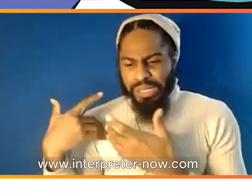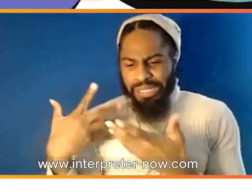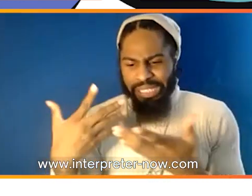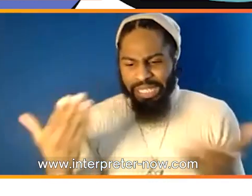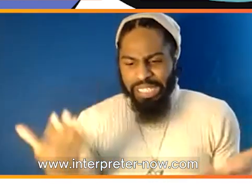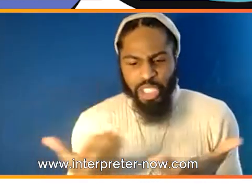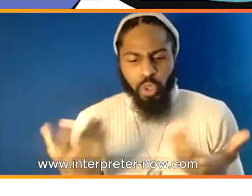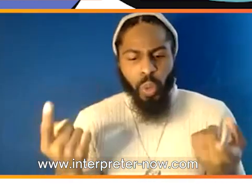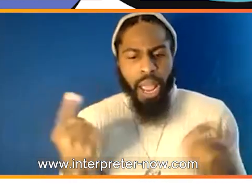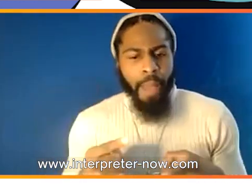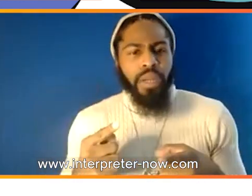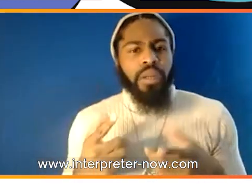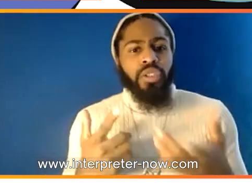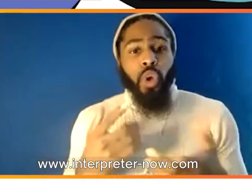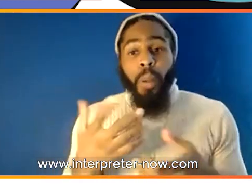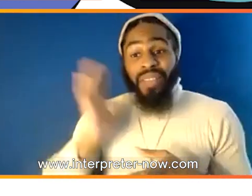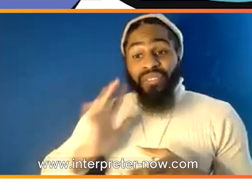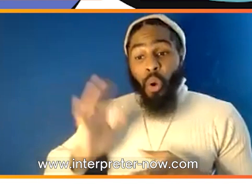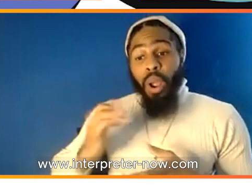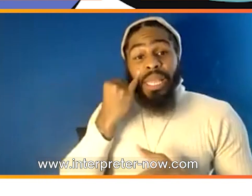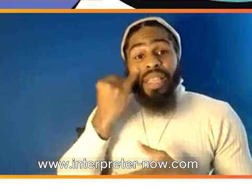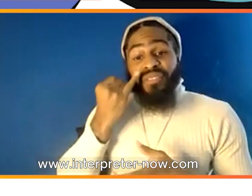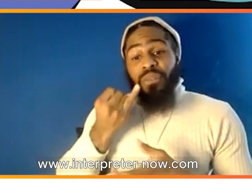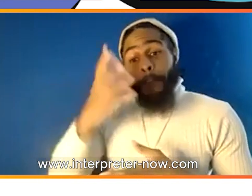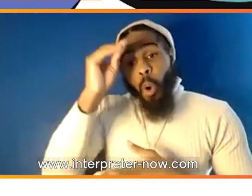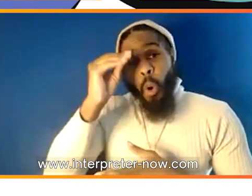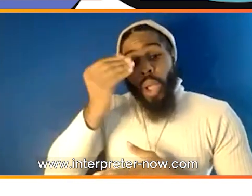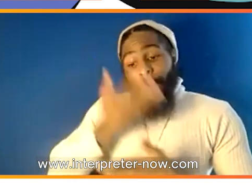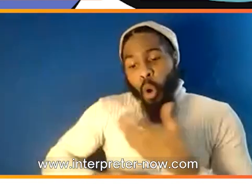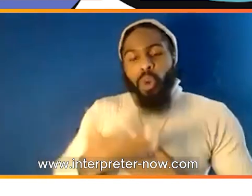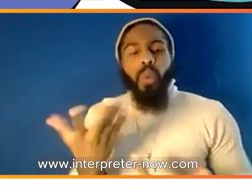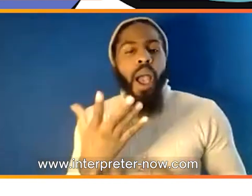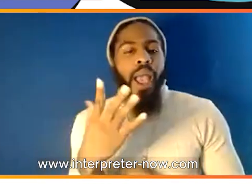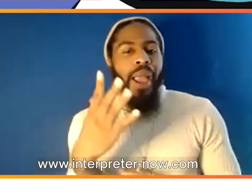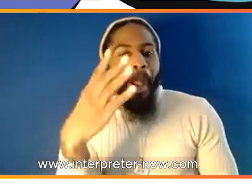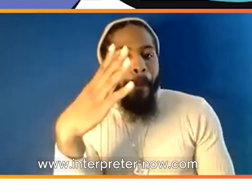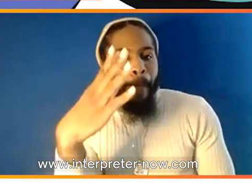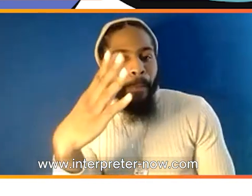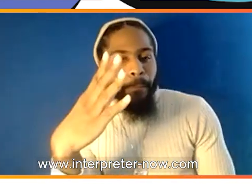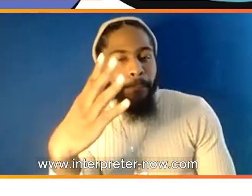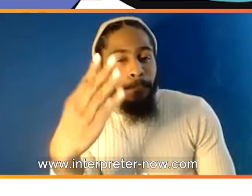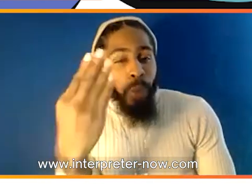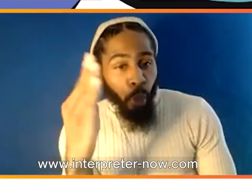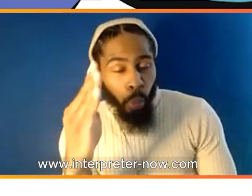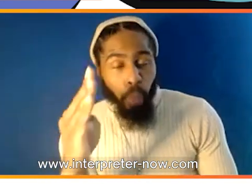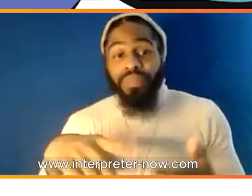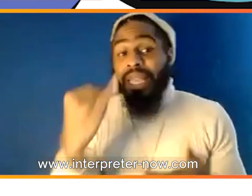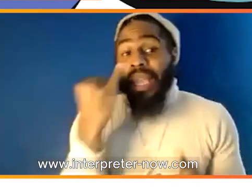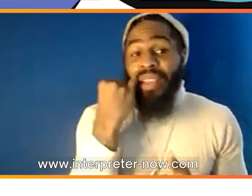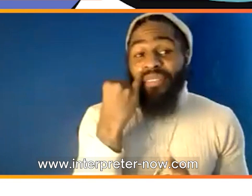back in the late 70s, I'd end up getting a pink blanket. From there on, we were put in buckets of our gender, and what we should or shouldn't do. I should play with G. I.